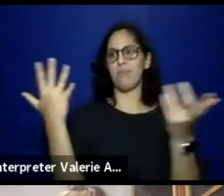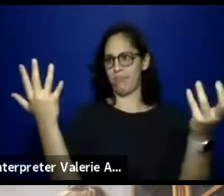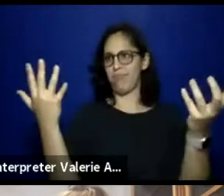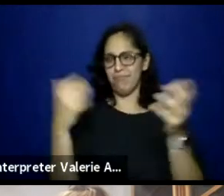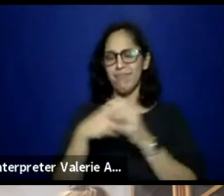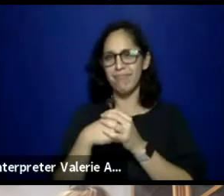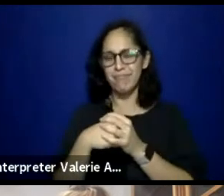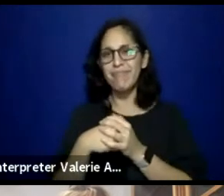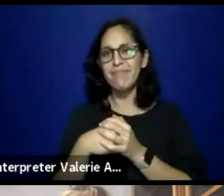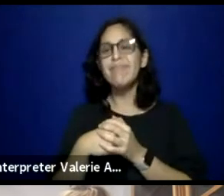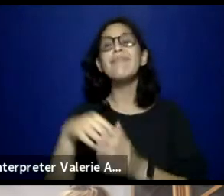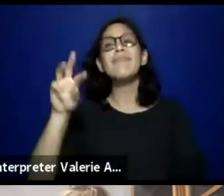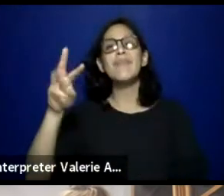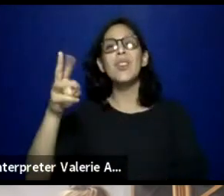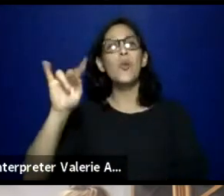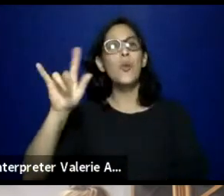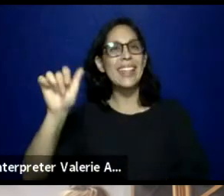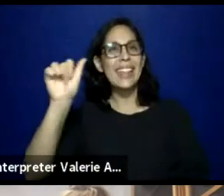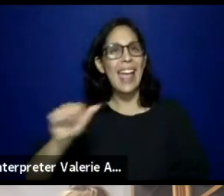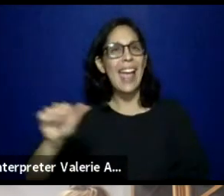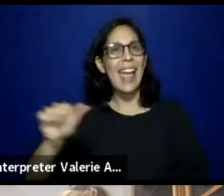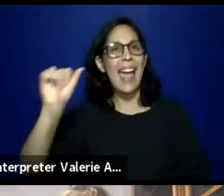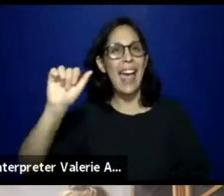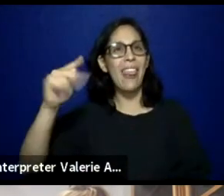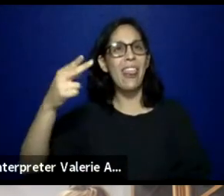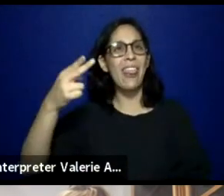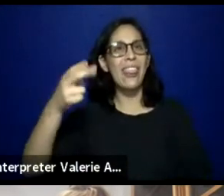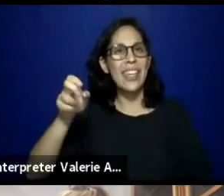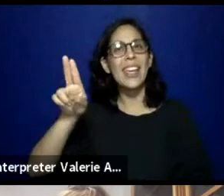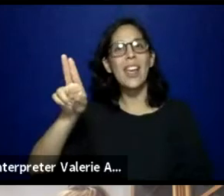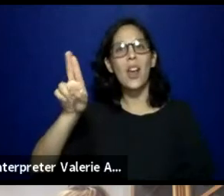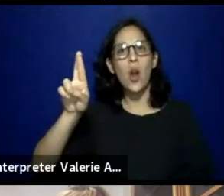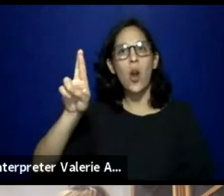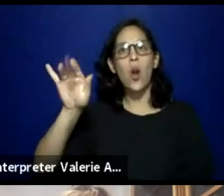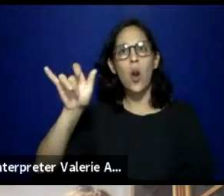It's whitney@theurbanwindow.com.